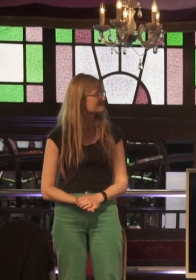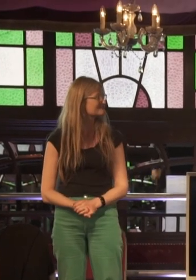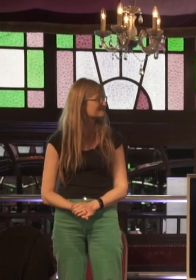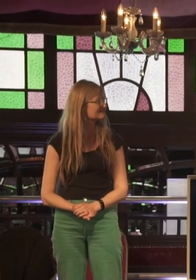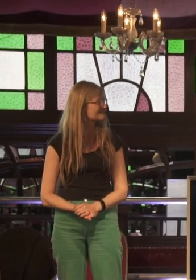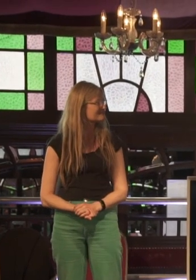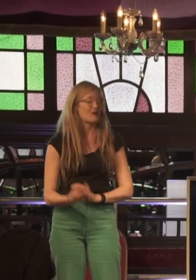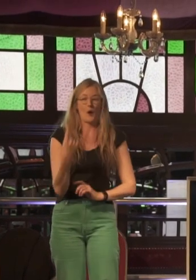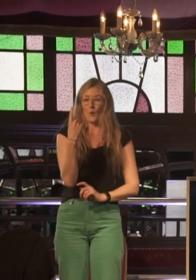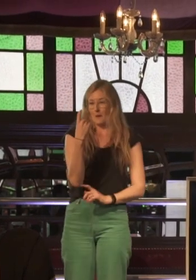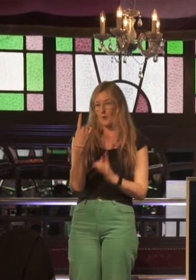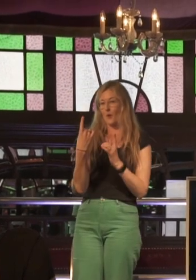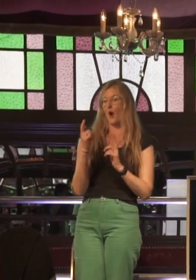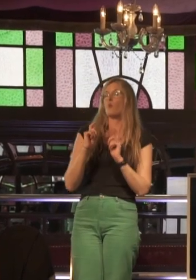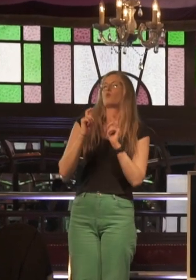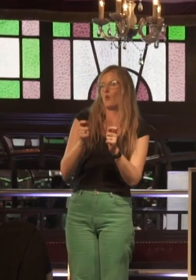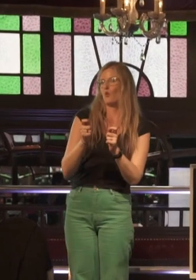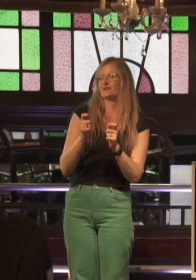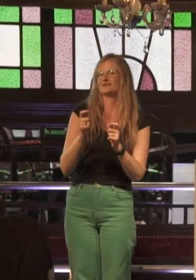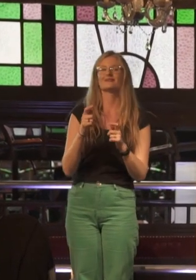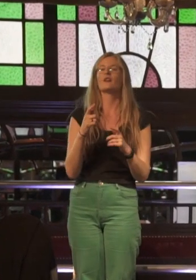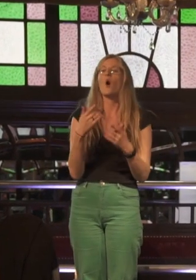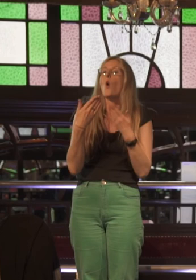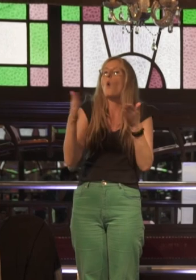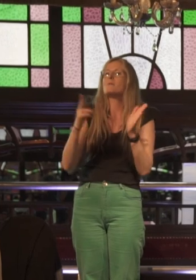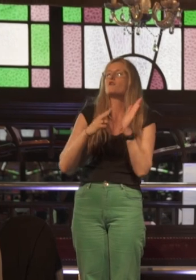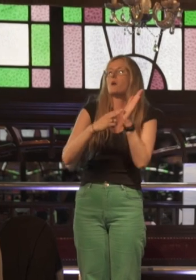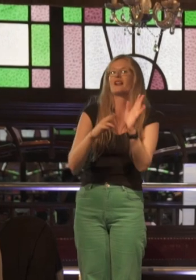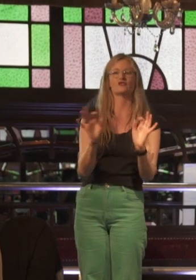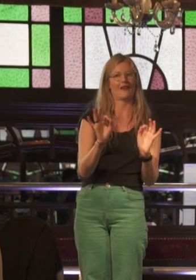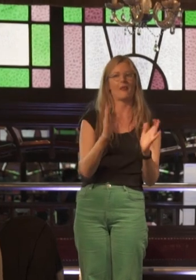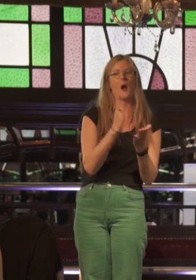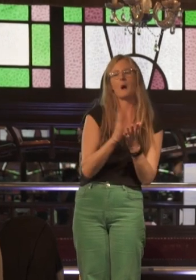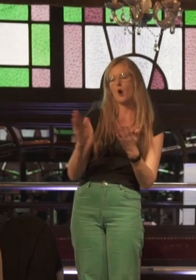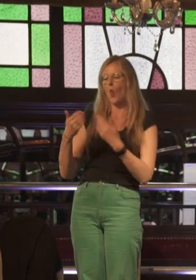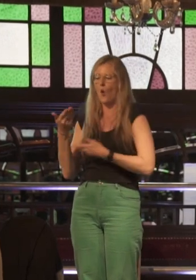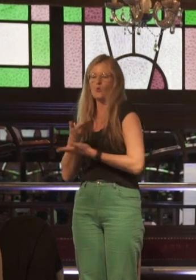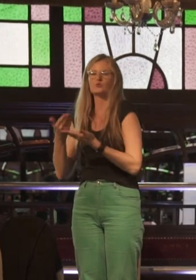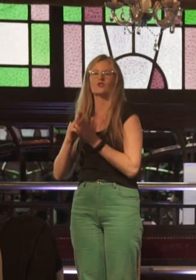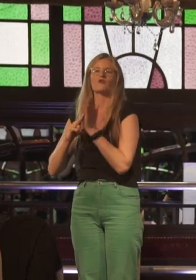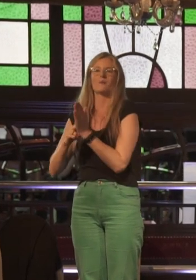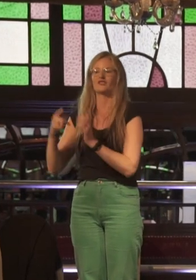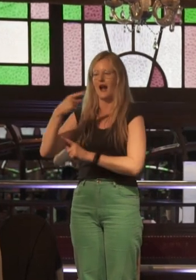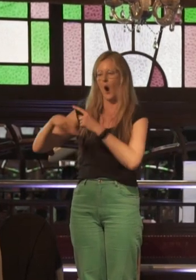We've got one more award, which was not an open nomination. It was a closed nomination, it was decided by a team at Neurodiverse Review.